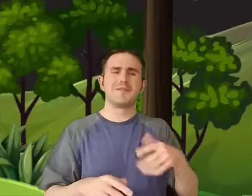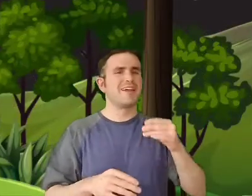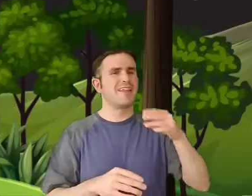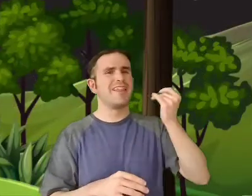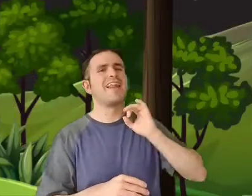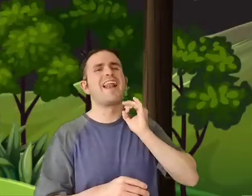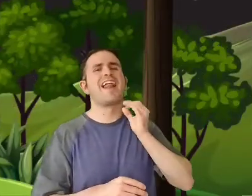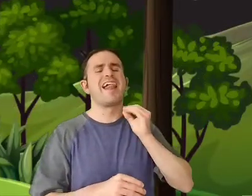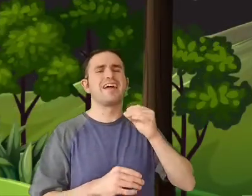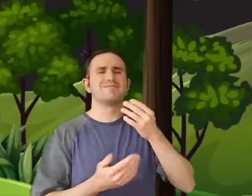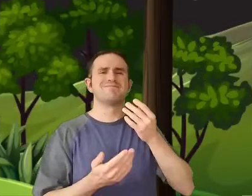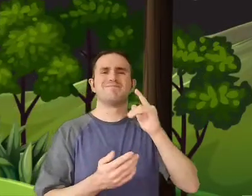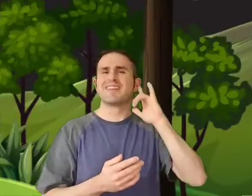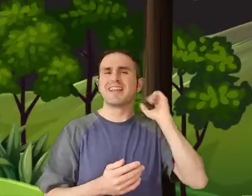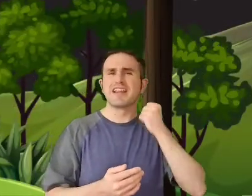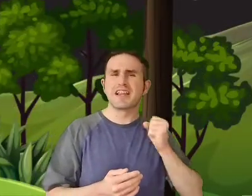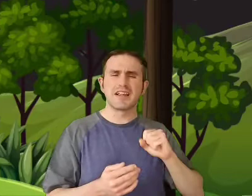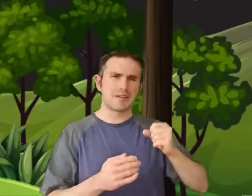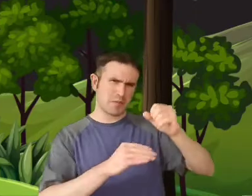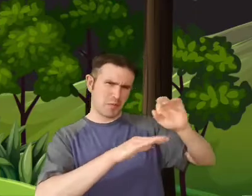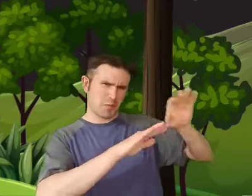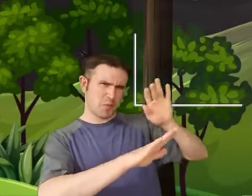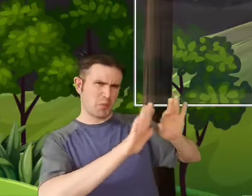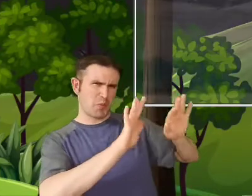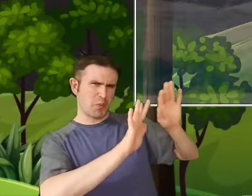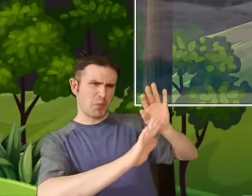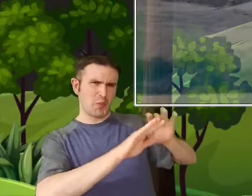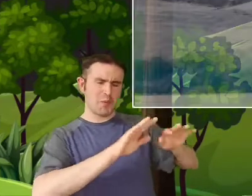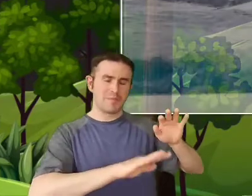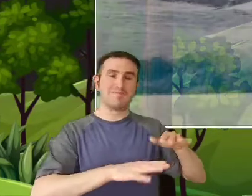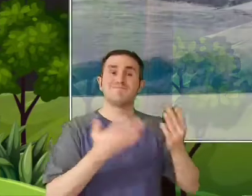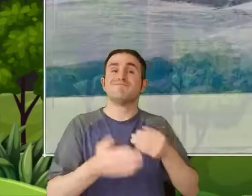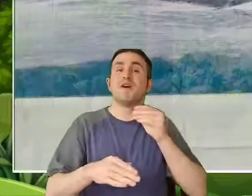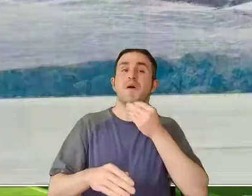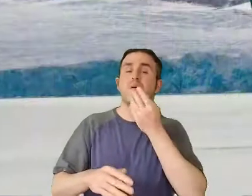the glimmer, the silvery uh reflection that you see. Maybe it's uh, maybe it's